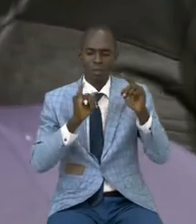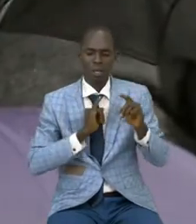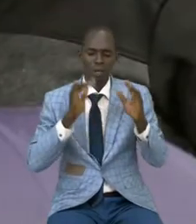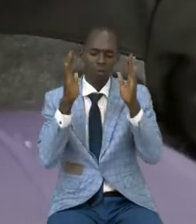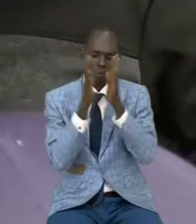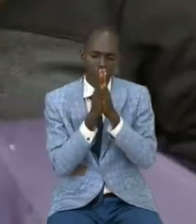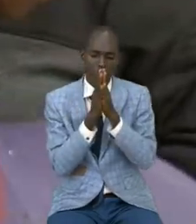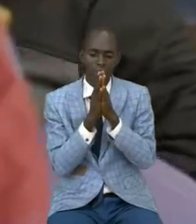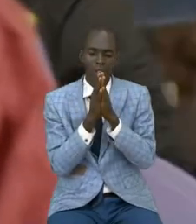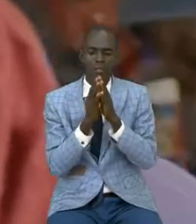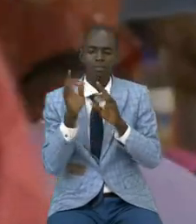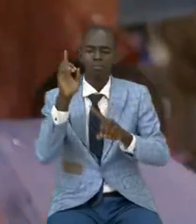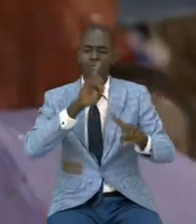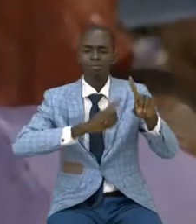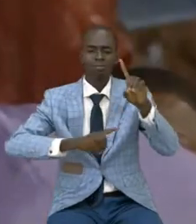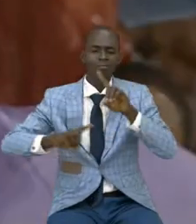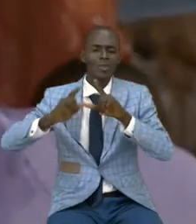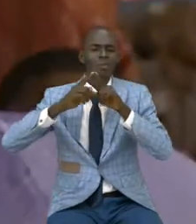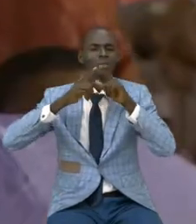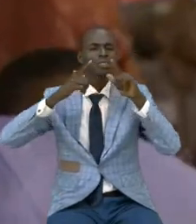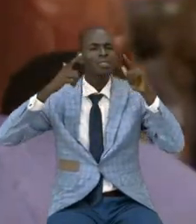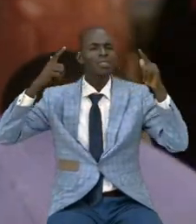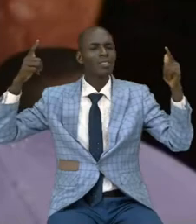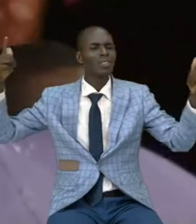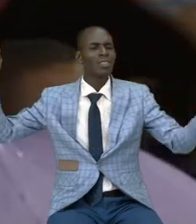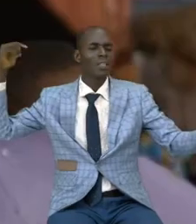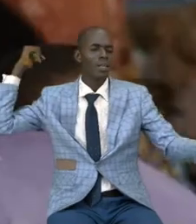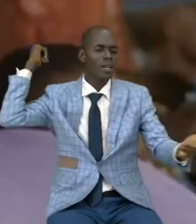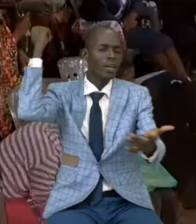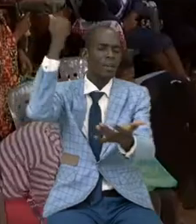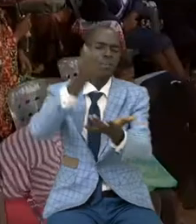another global choir amen